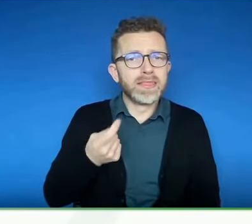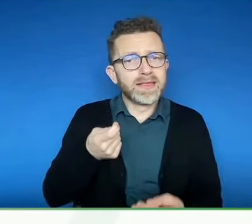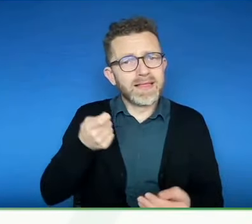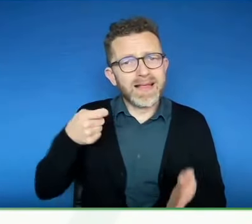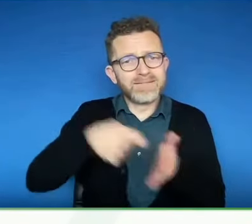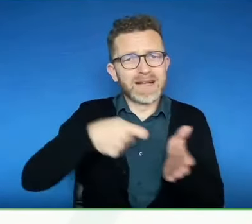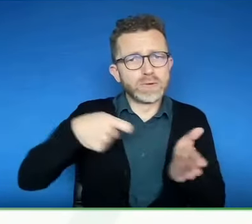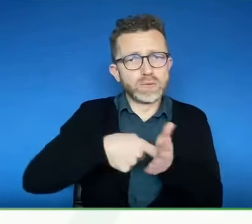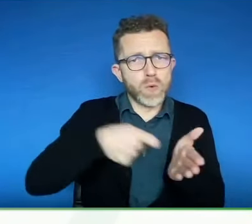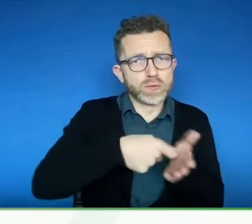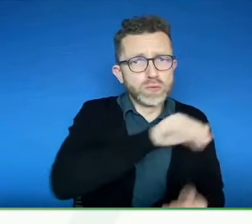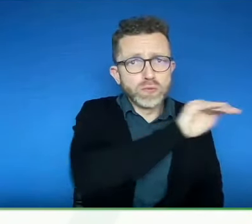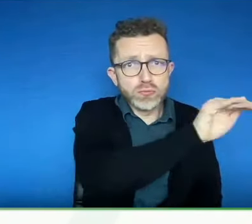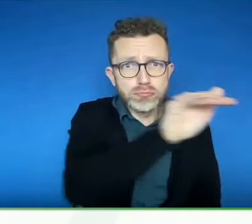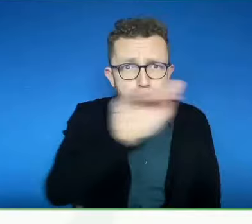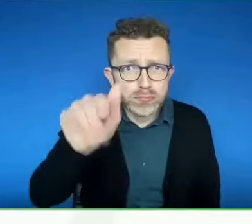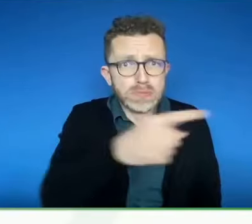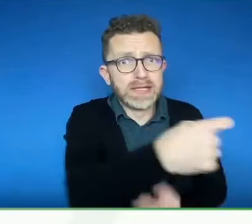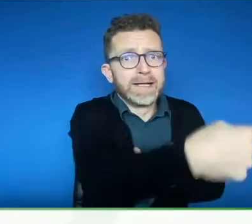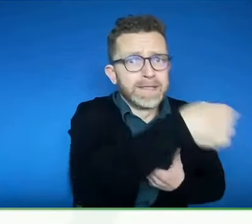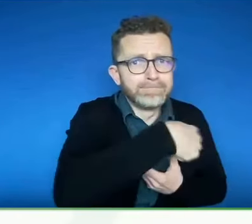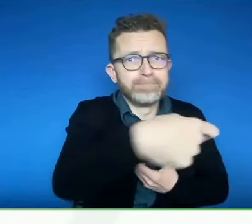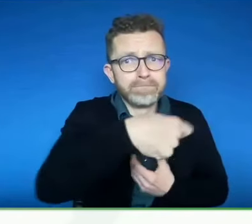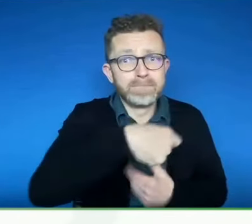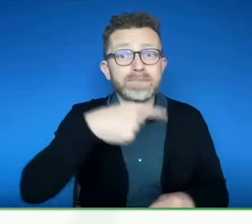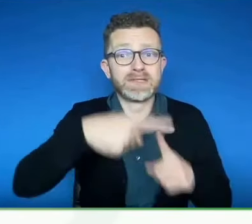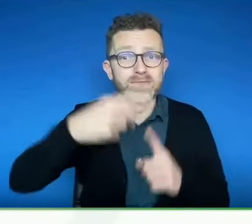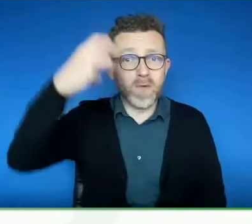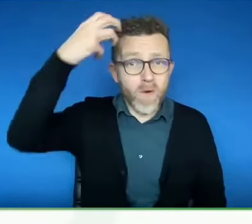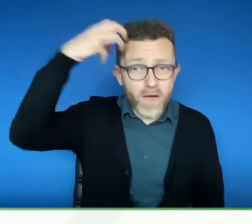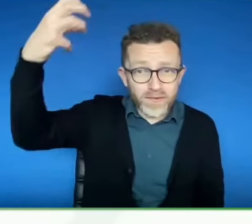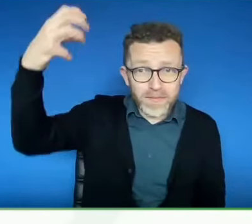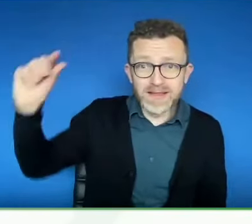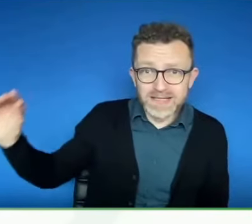The other challenge we face is the prejudice because people with